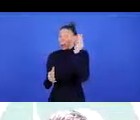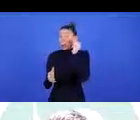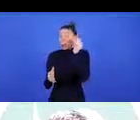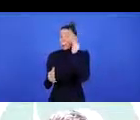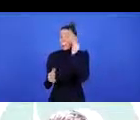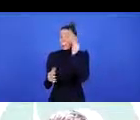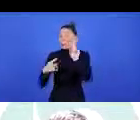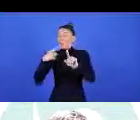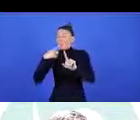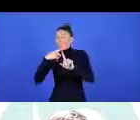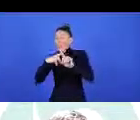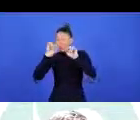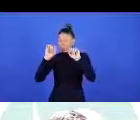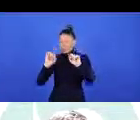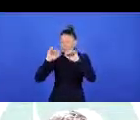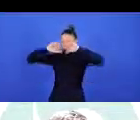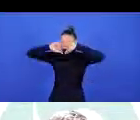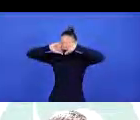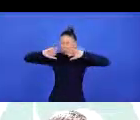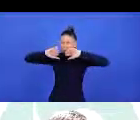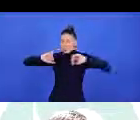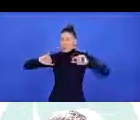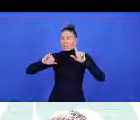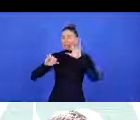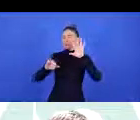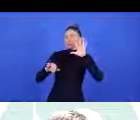sounds, the cochlear implant helps in process them. The